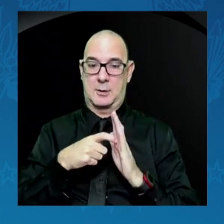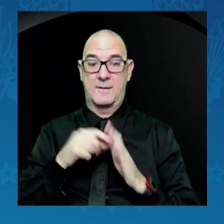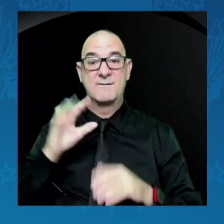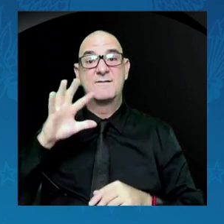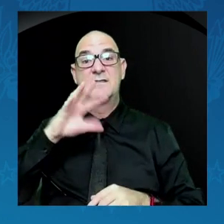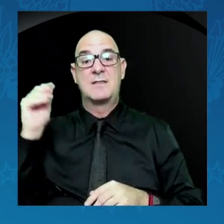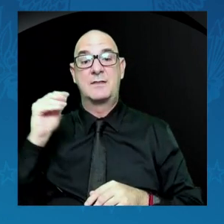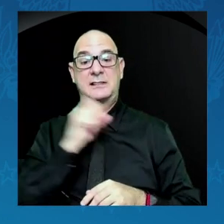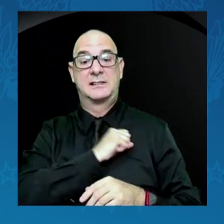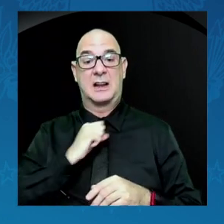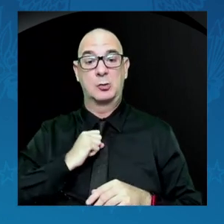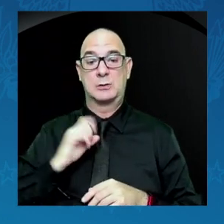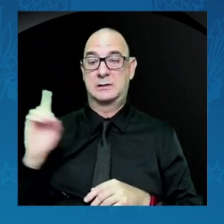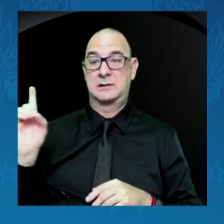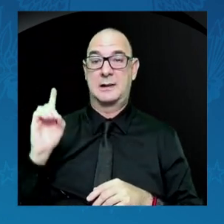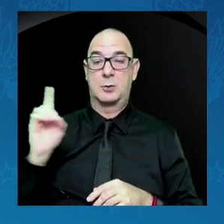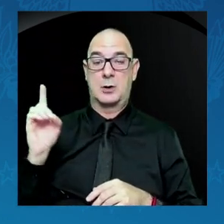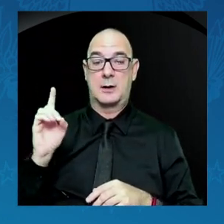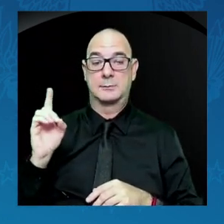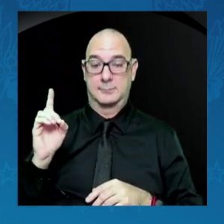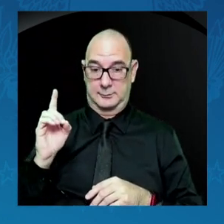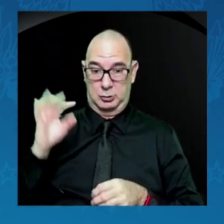so that the Vice President can break the tie